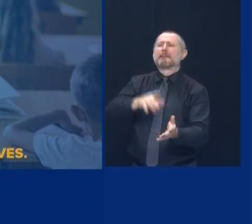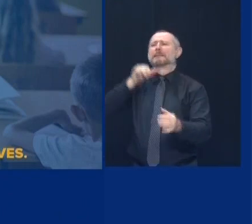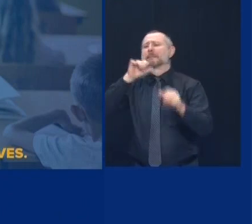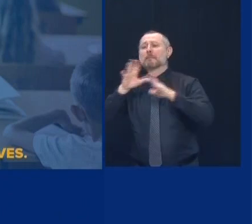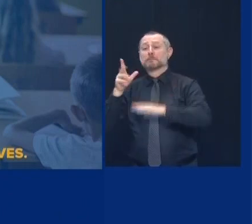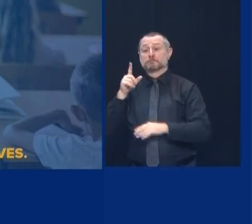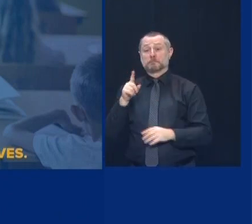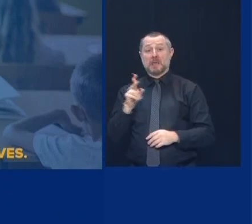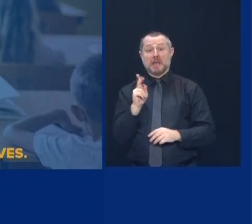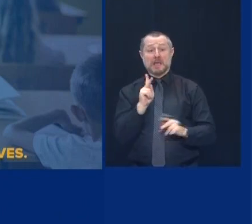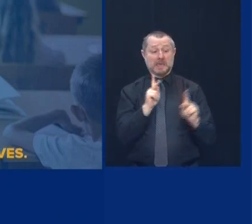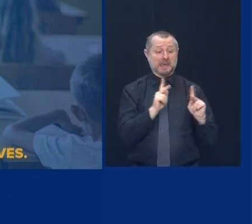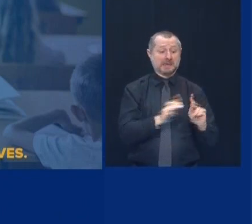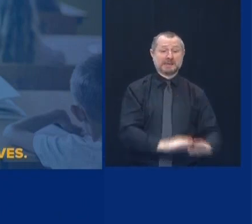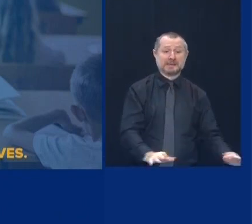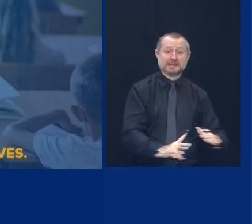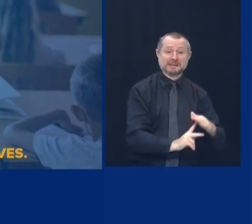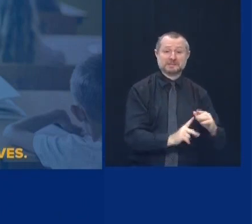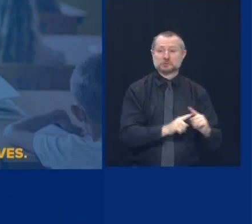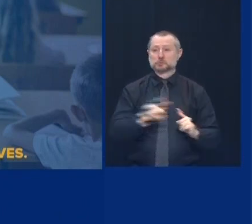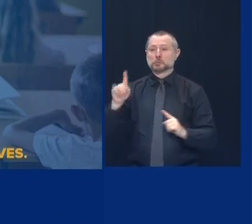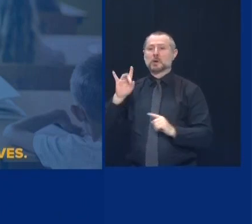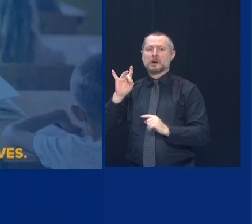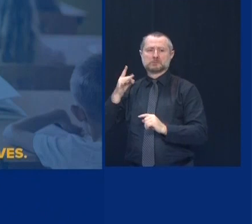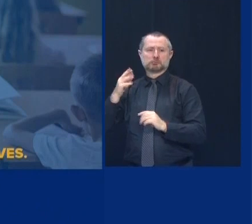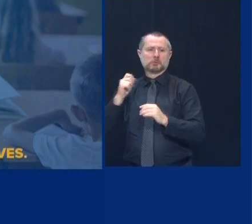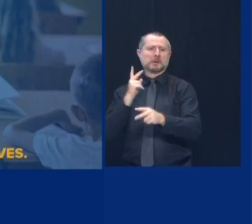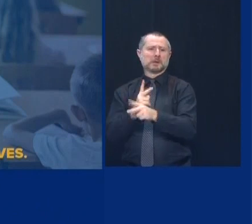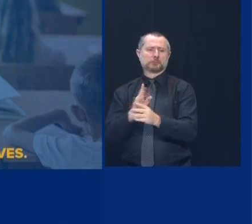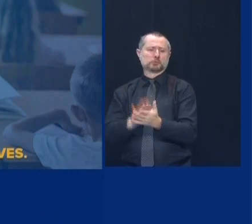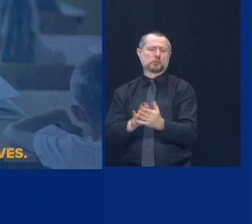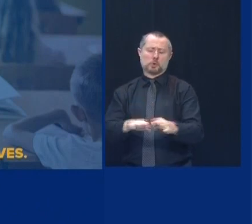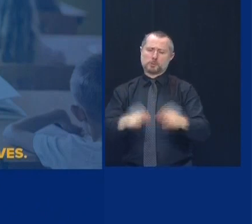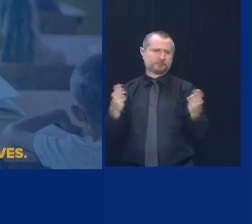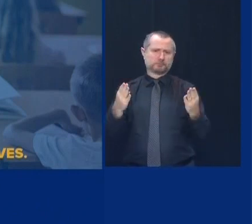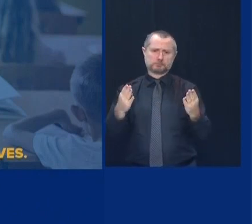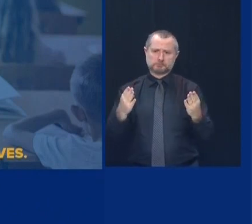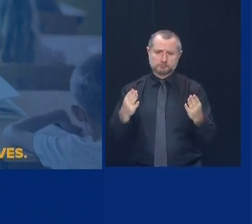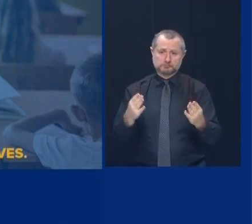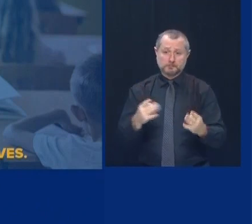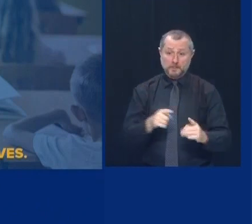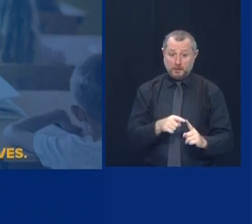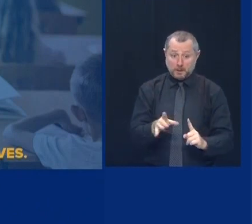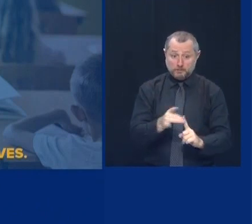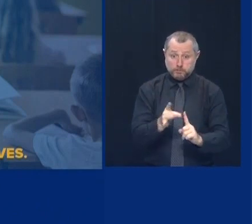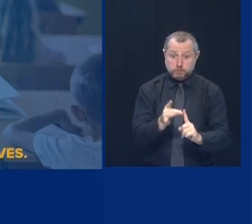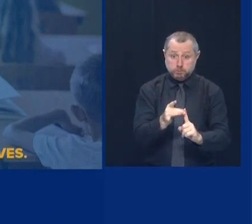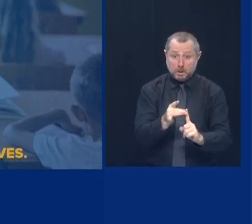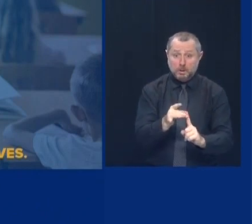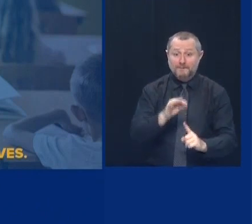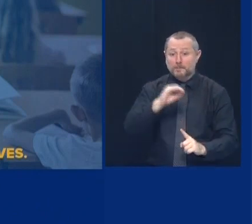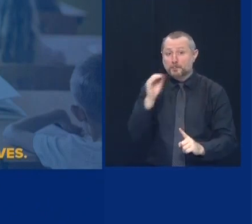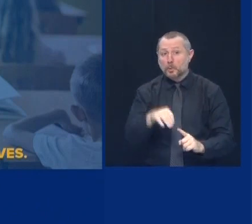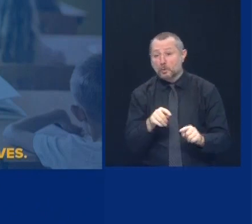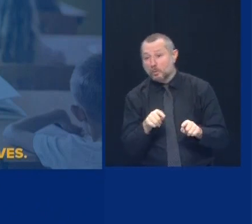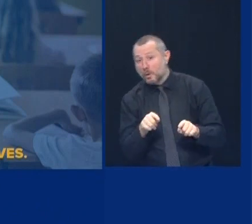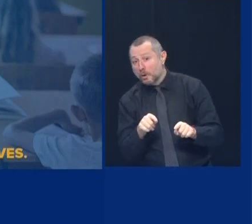OPEN. ALL THE LEADINGt( EXPERTS SAY KEEP